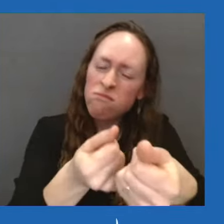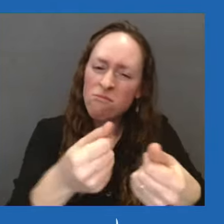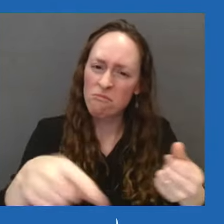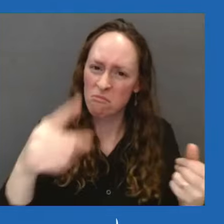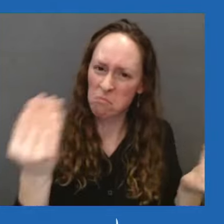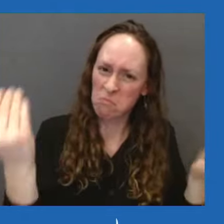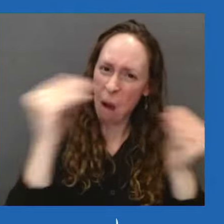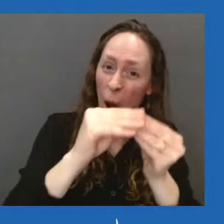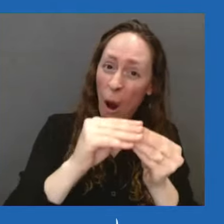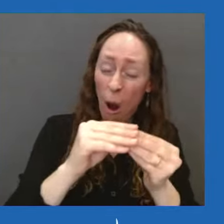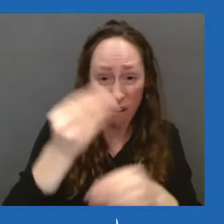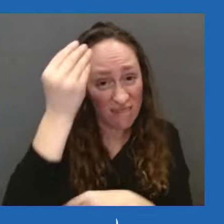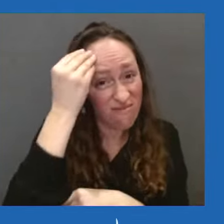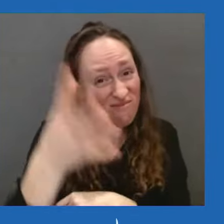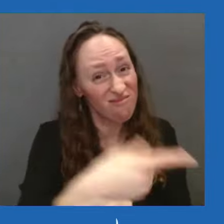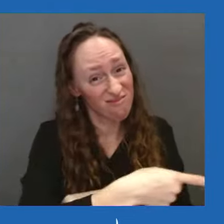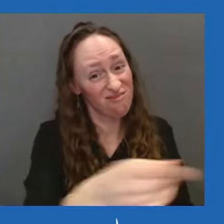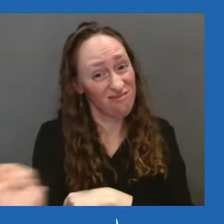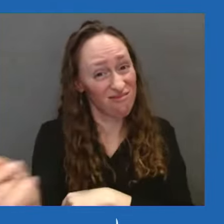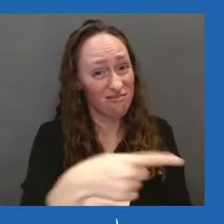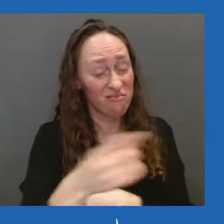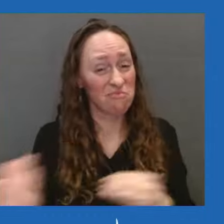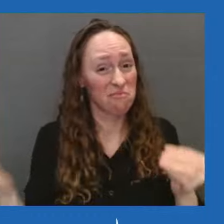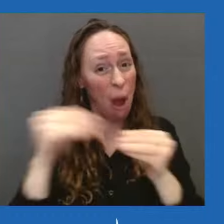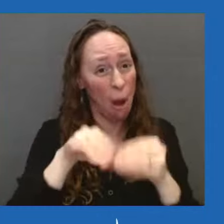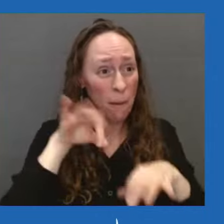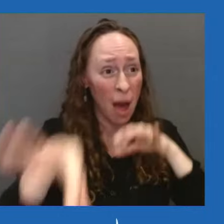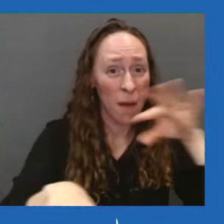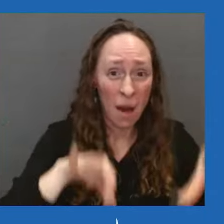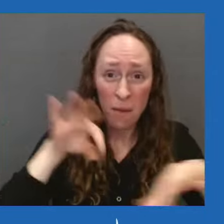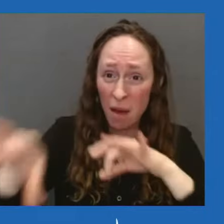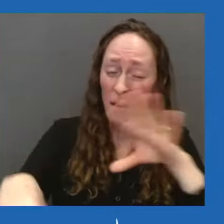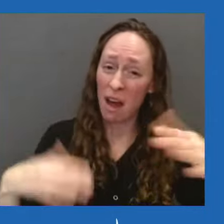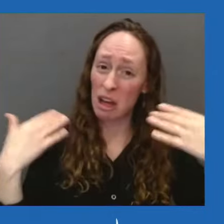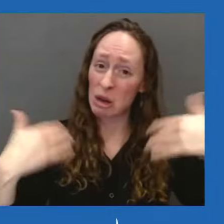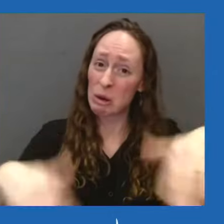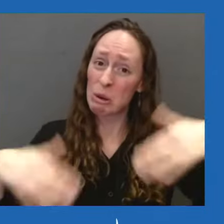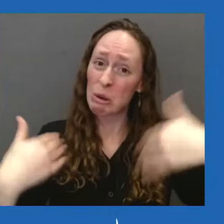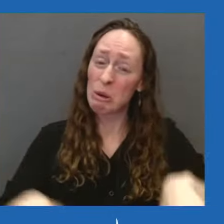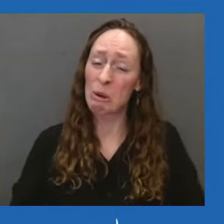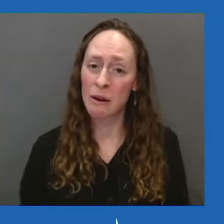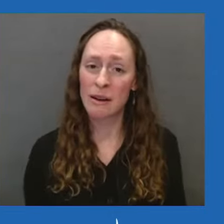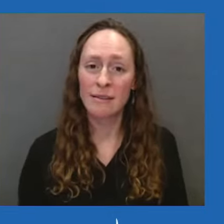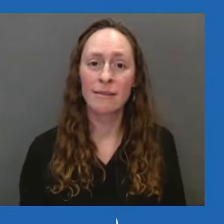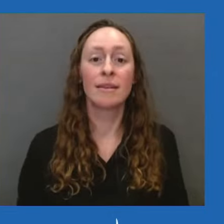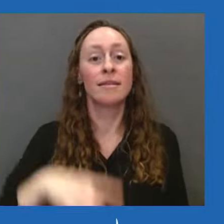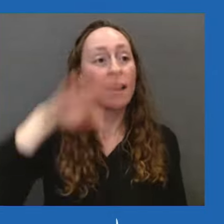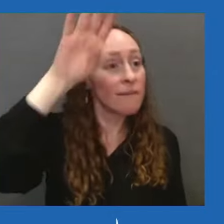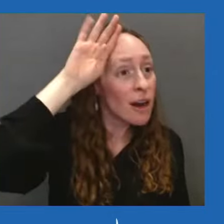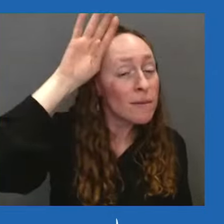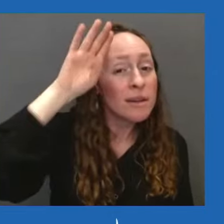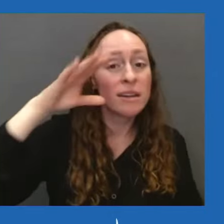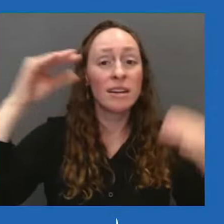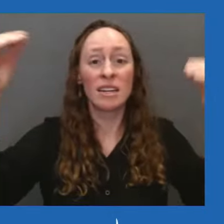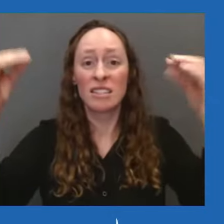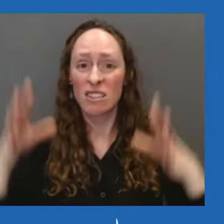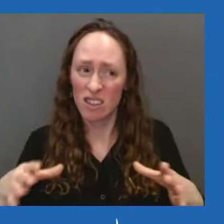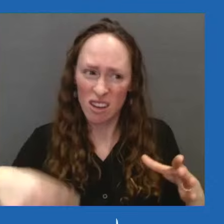That's less than a firefighter or a teacher or so many other people make -- pay. That's why I'm proposing a billionaire minimum tax.